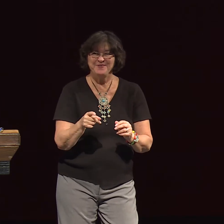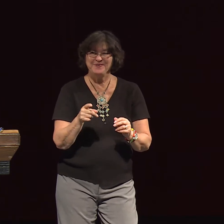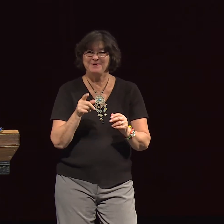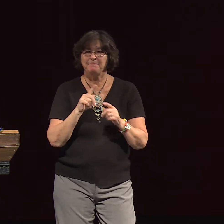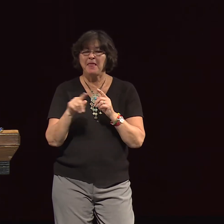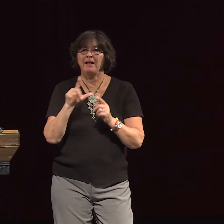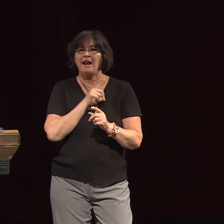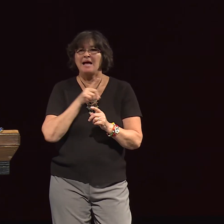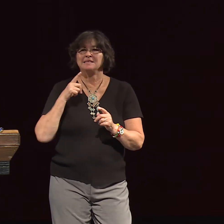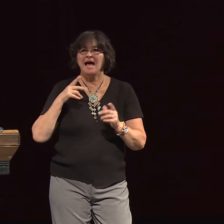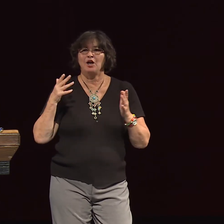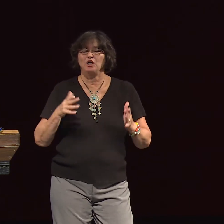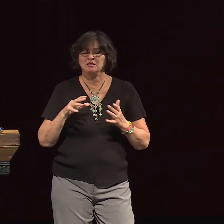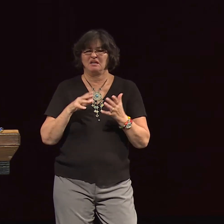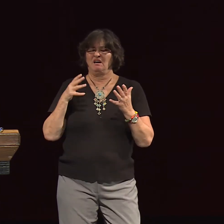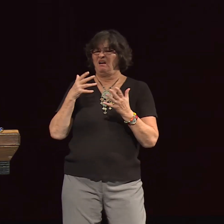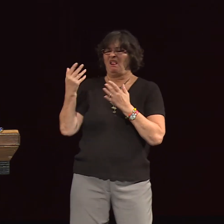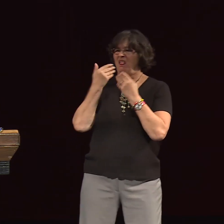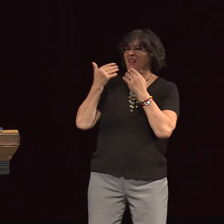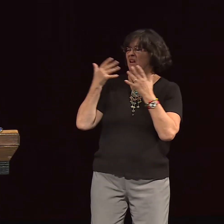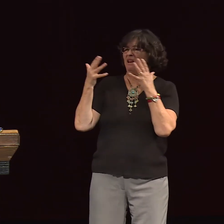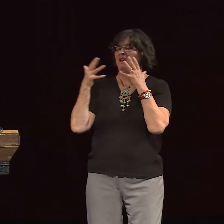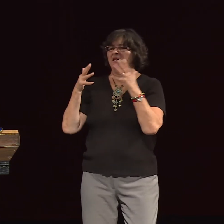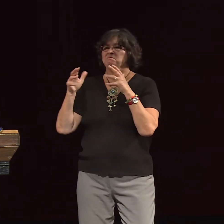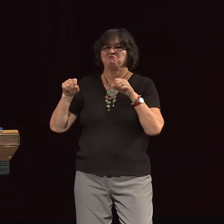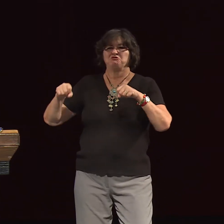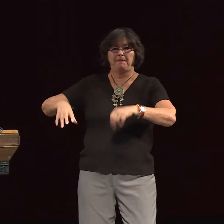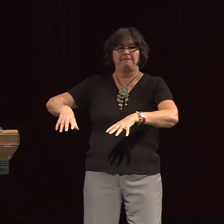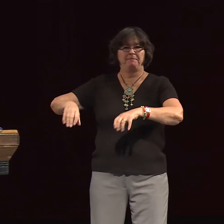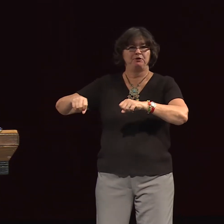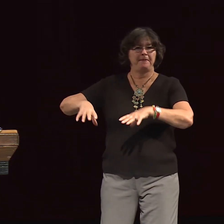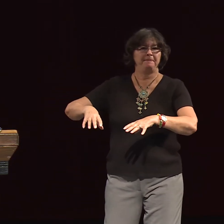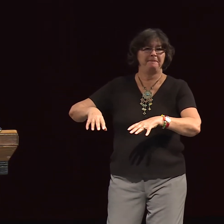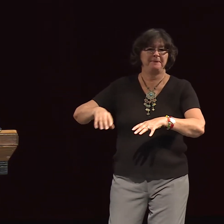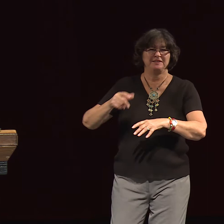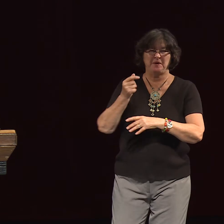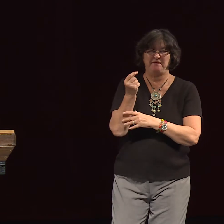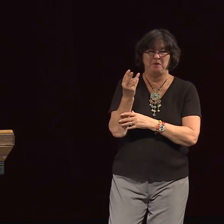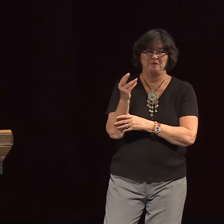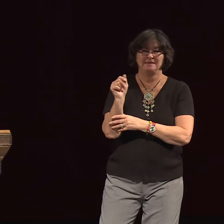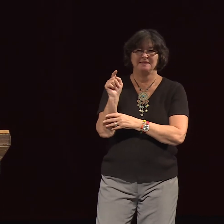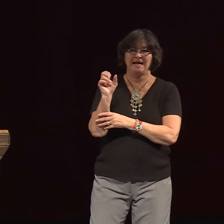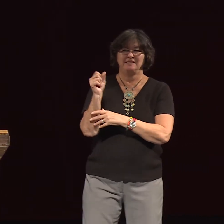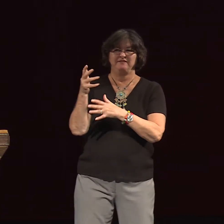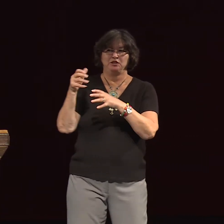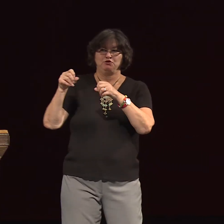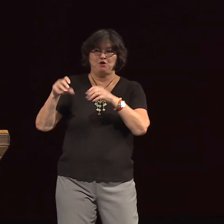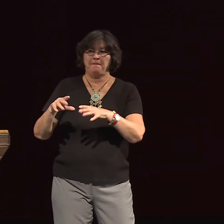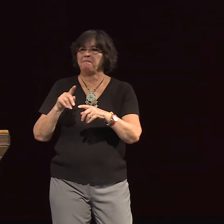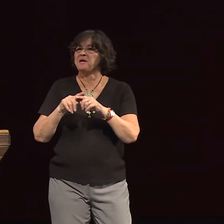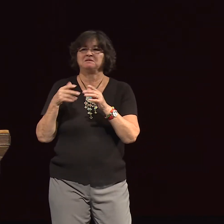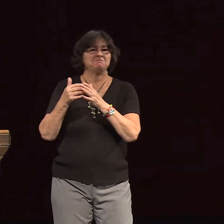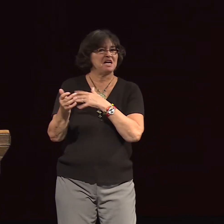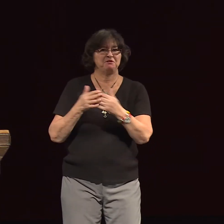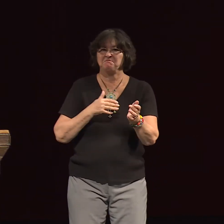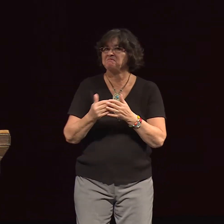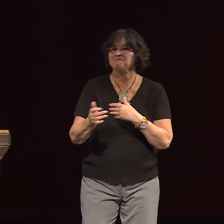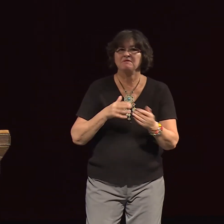Um, some think that they... that our goal is to force ASL, um, and sometimes they're just dropping the issue